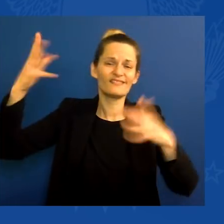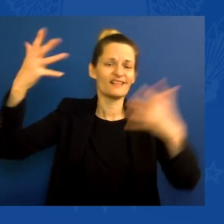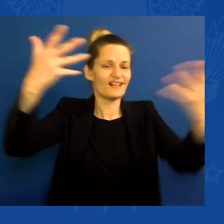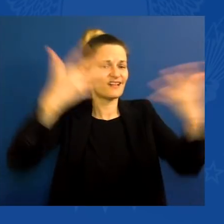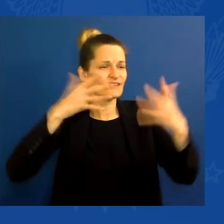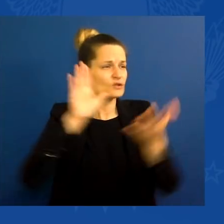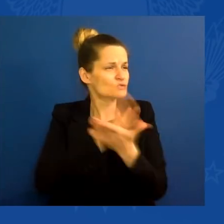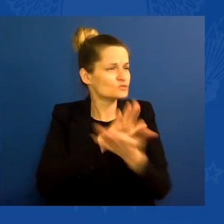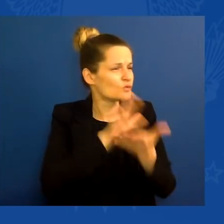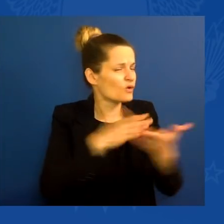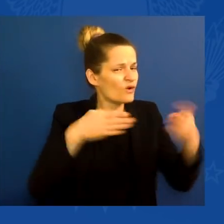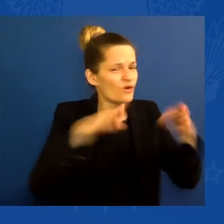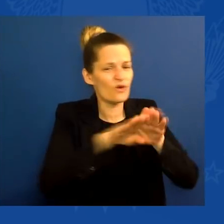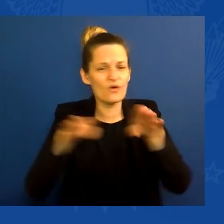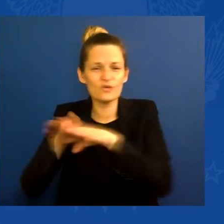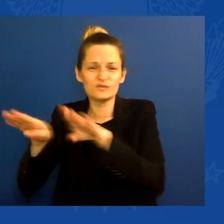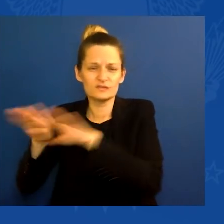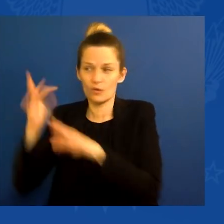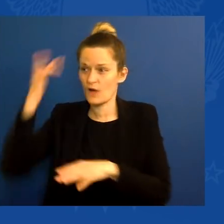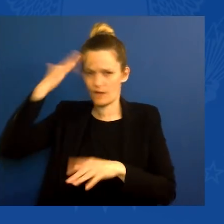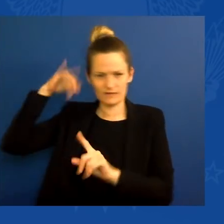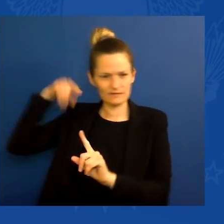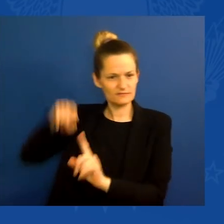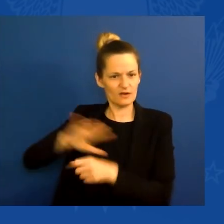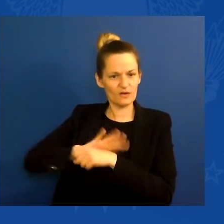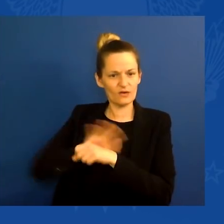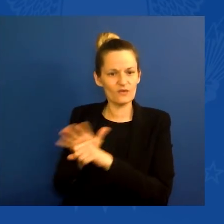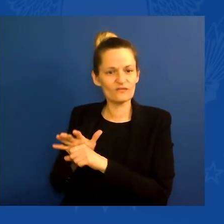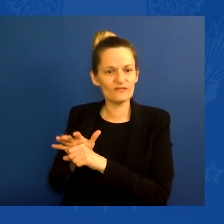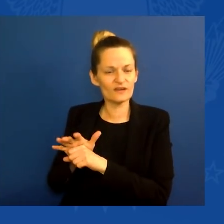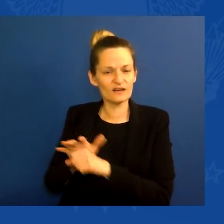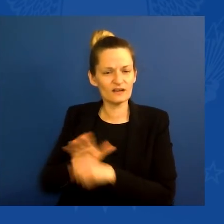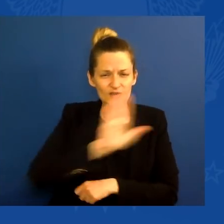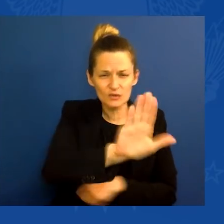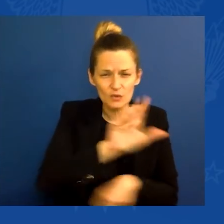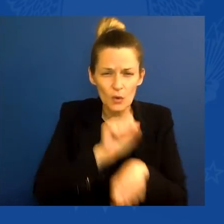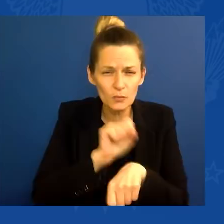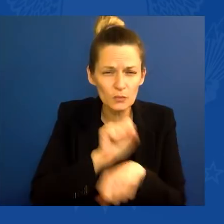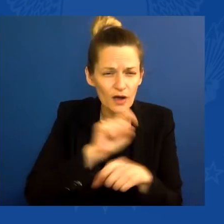all is why I continue to be so committed to do more,